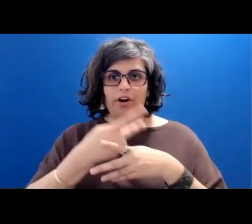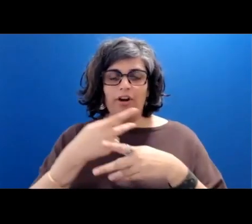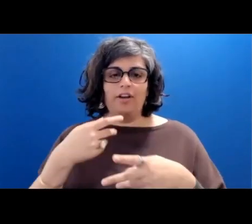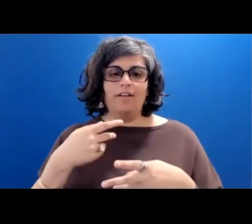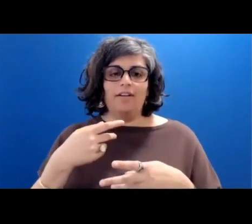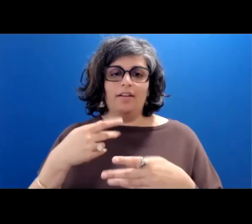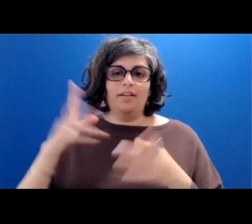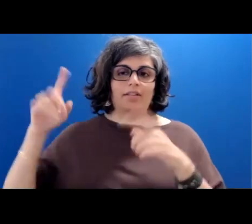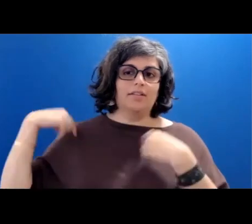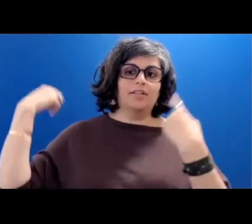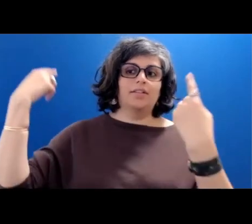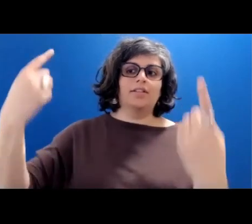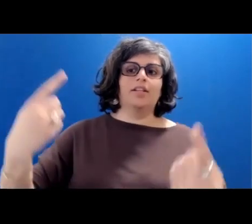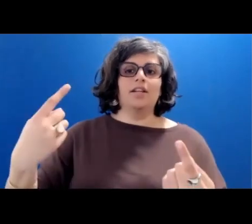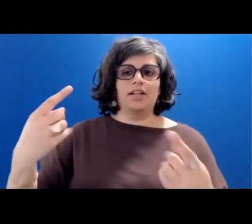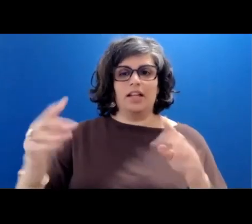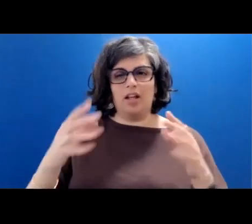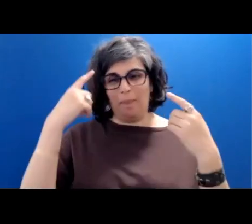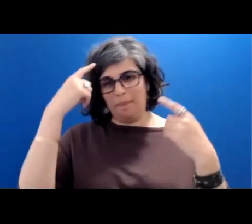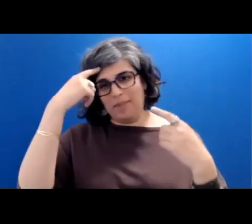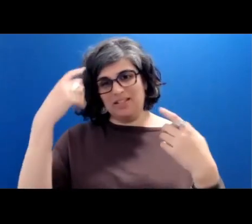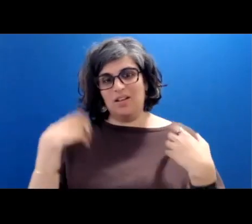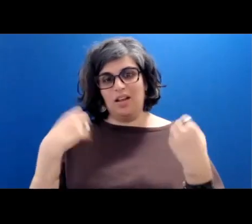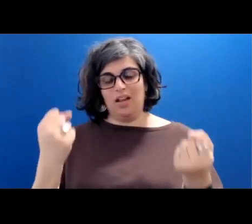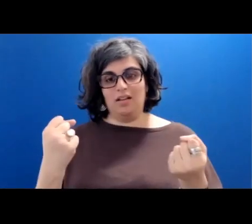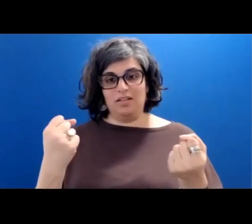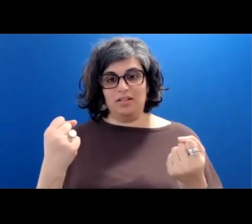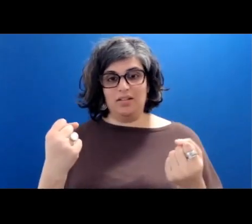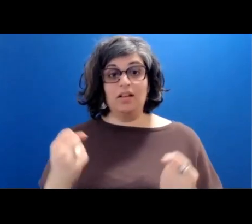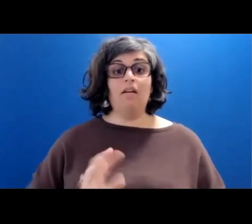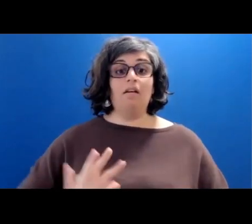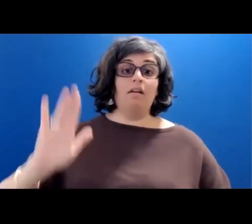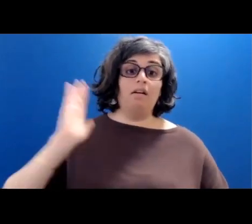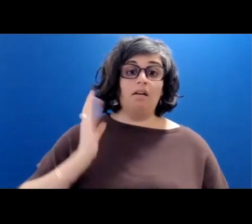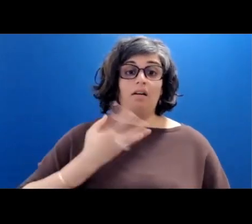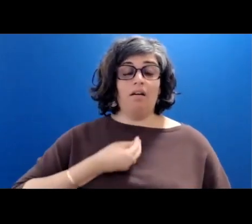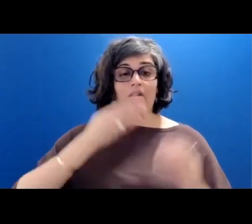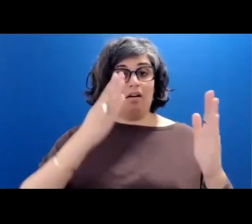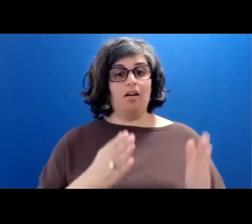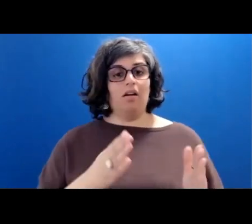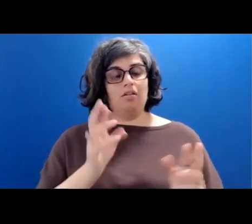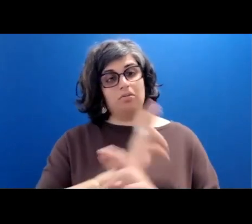when a trans person was ready to have hormones or have some sort of surgery